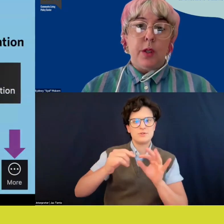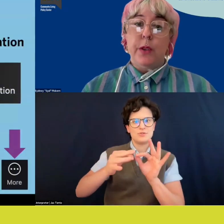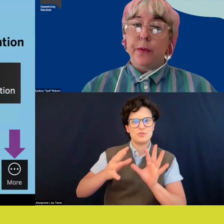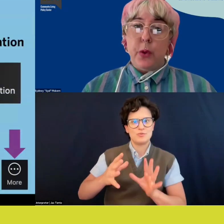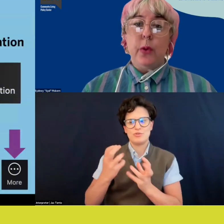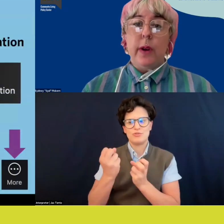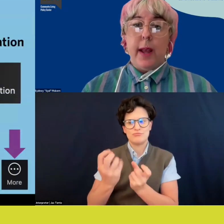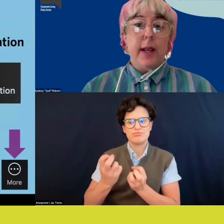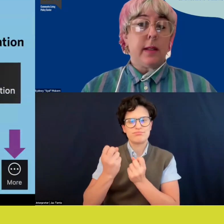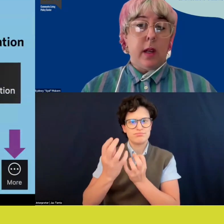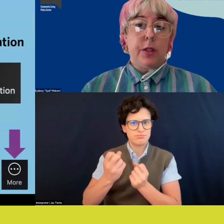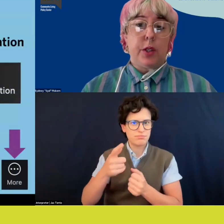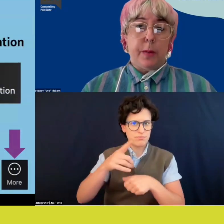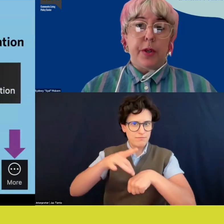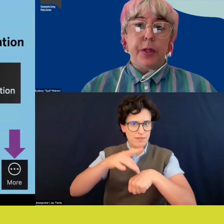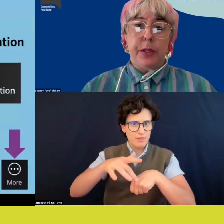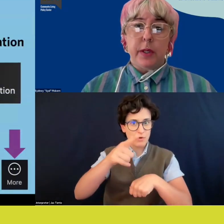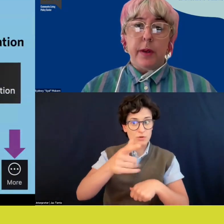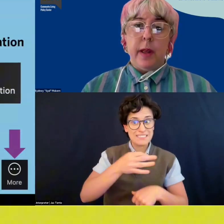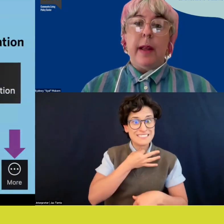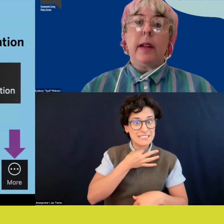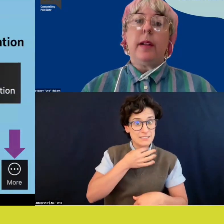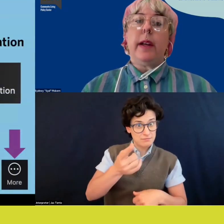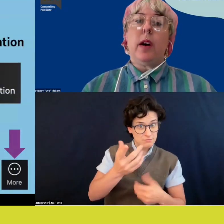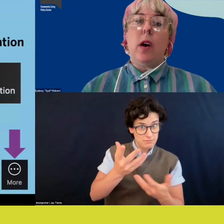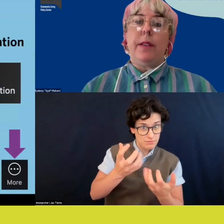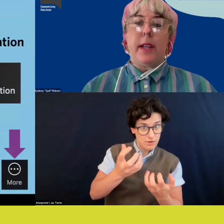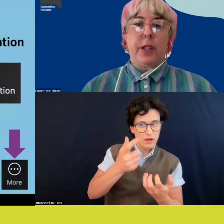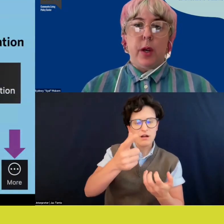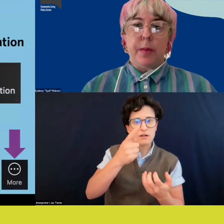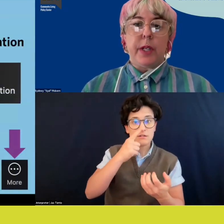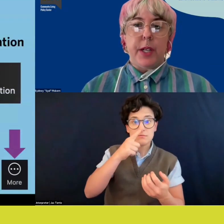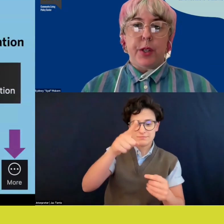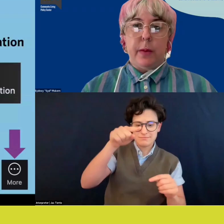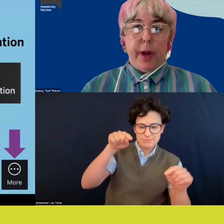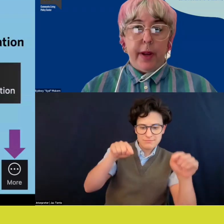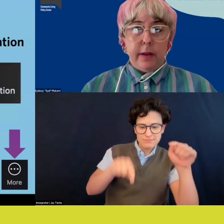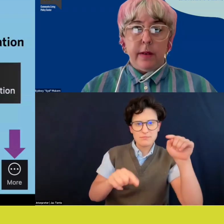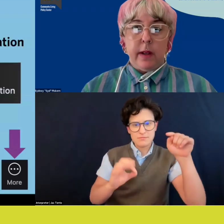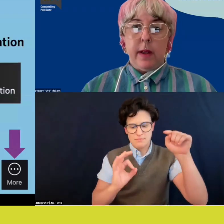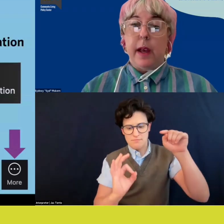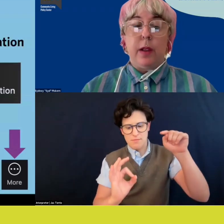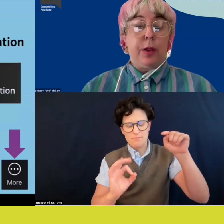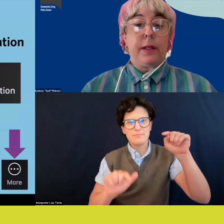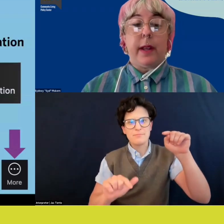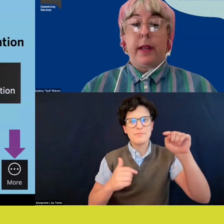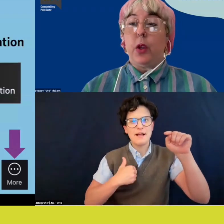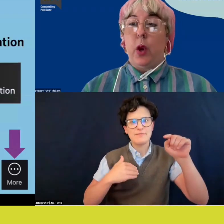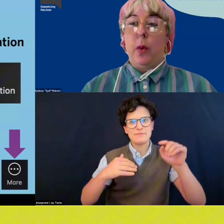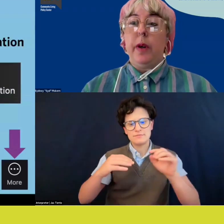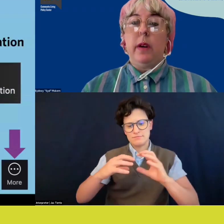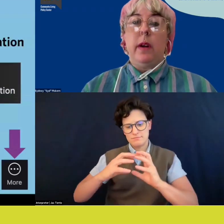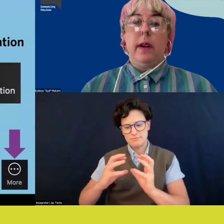To view ASL interpreters, click on the interpretation button that looks like a globe